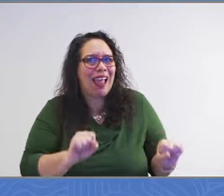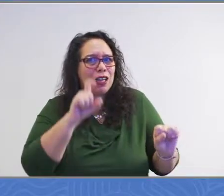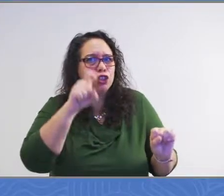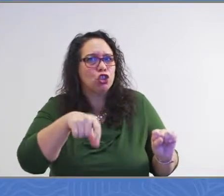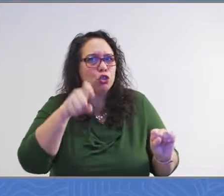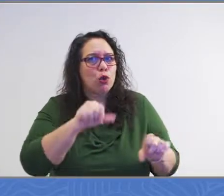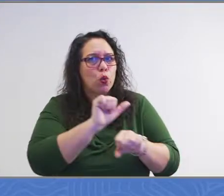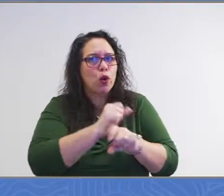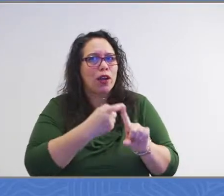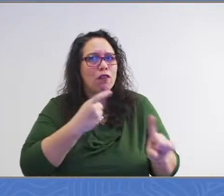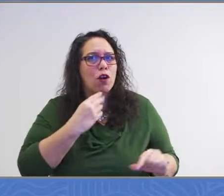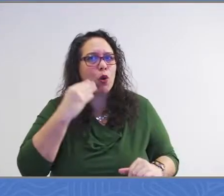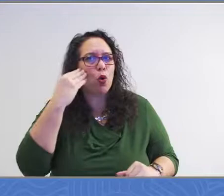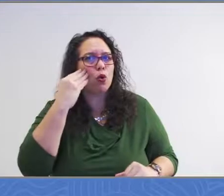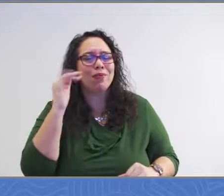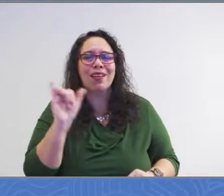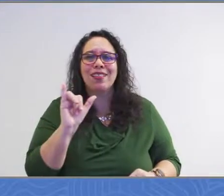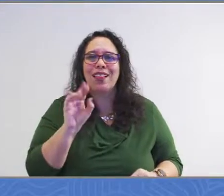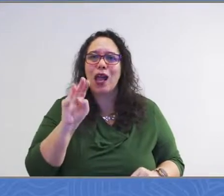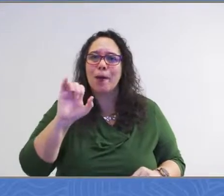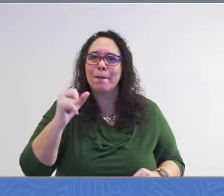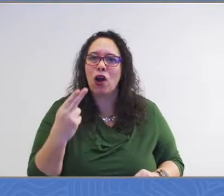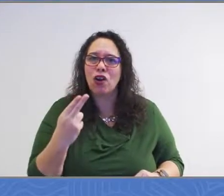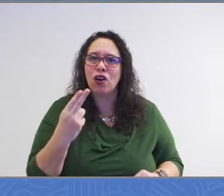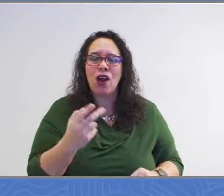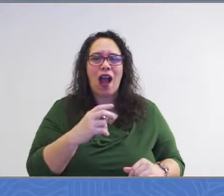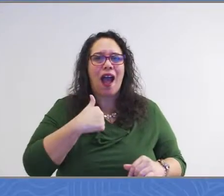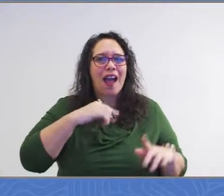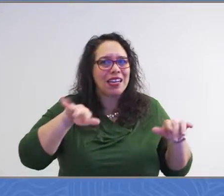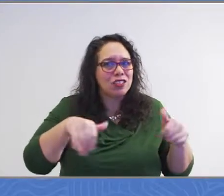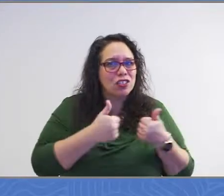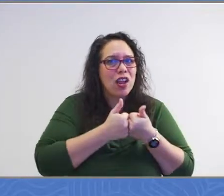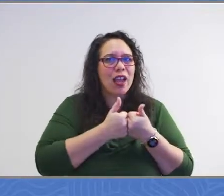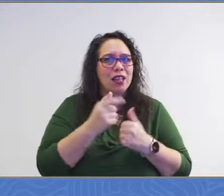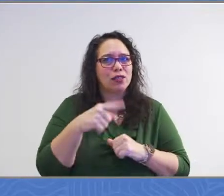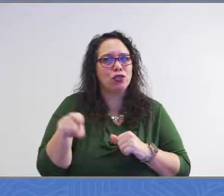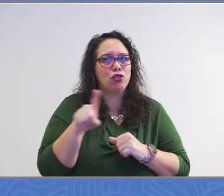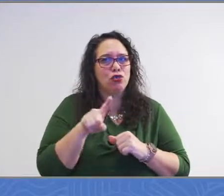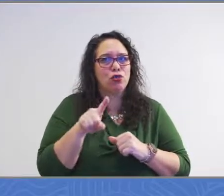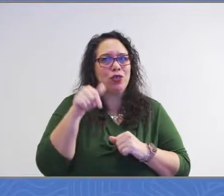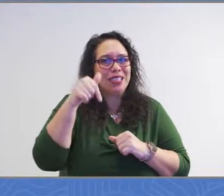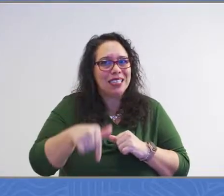just as we did in March. I challenge each and every one of you in this room